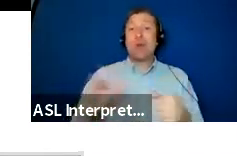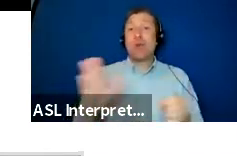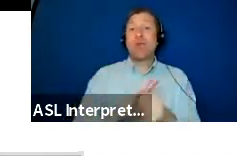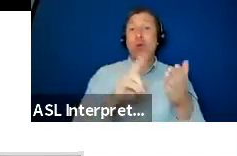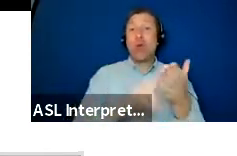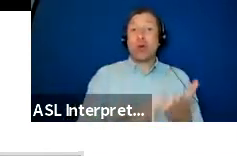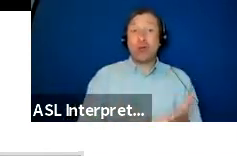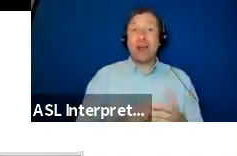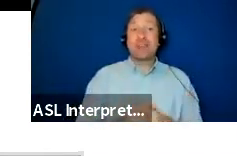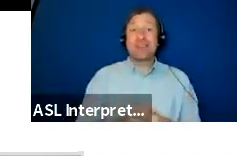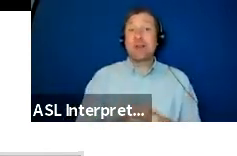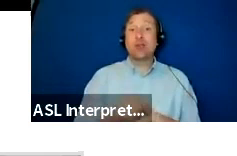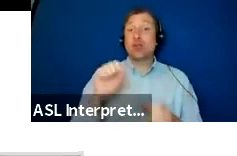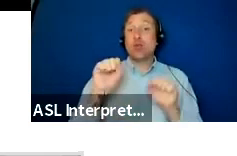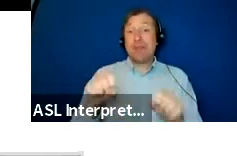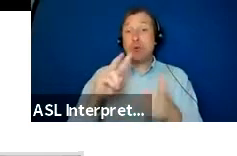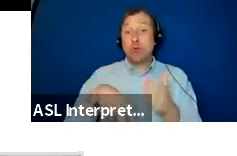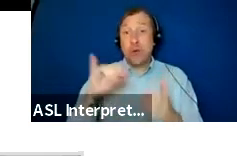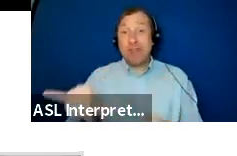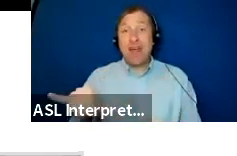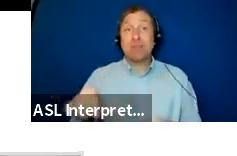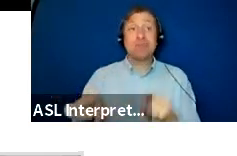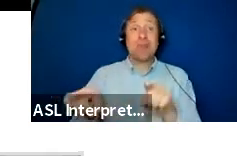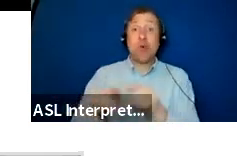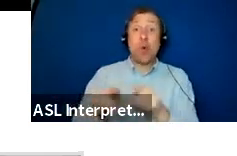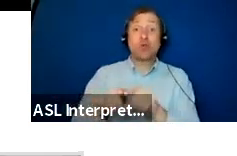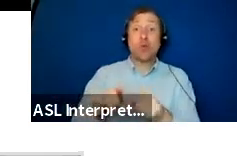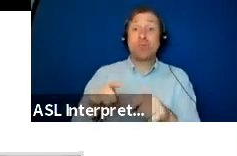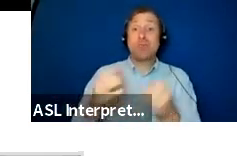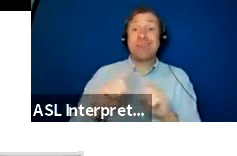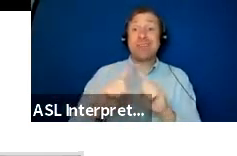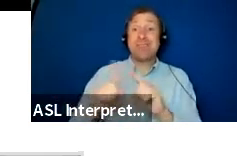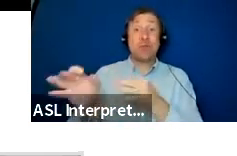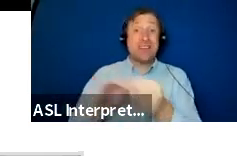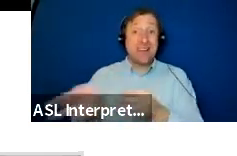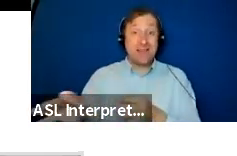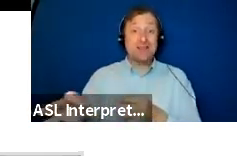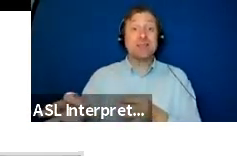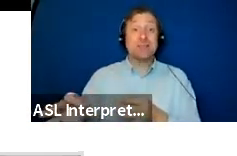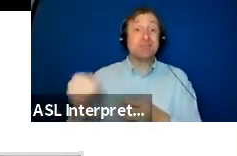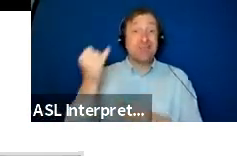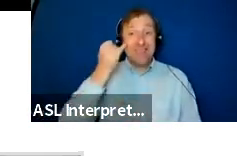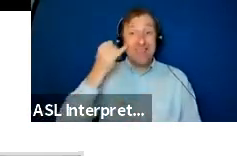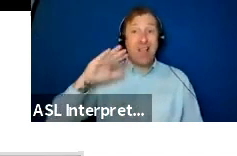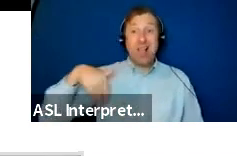for you to peruse. But there are also the other detailed protocols that I mentioned. If you never did get a chance to take a look at the